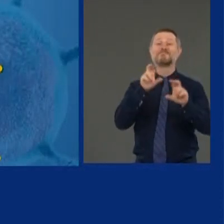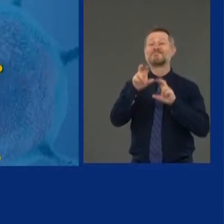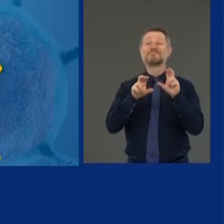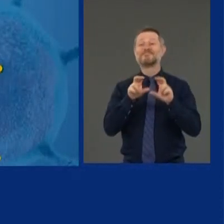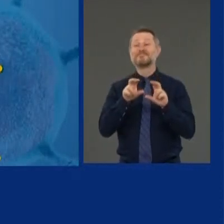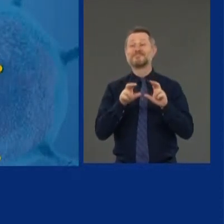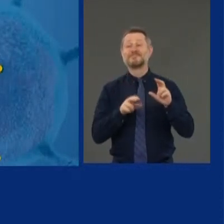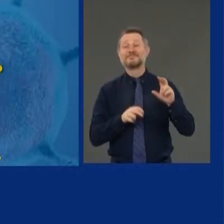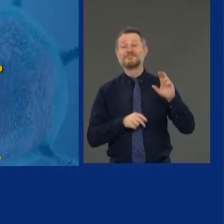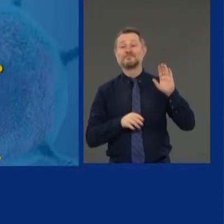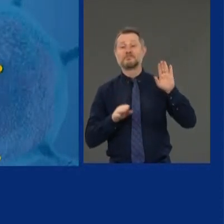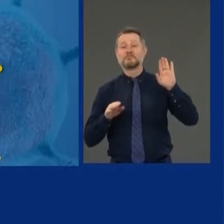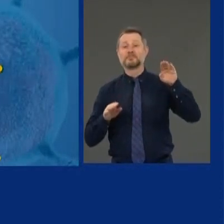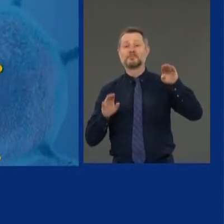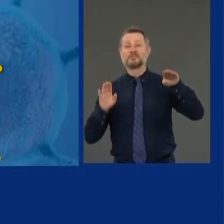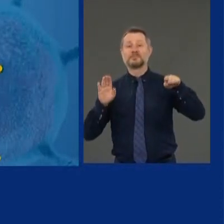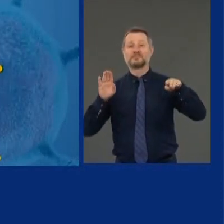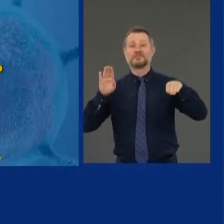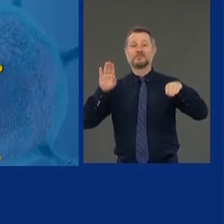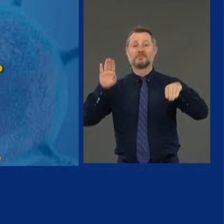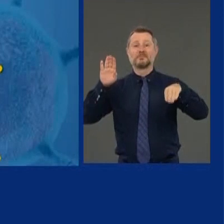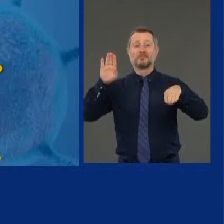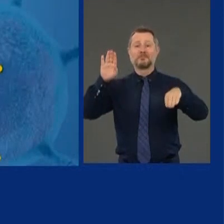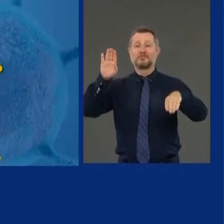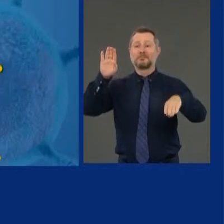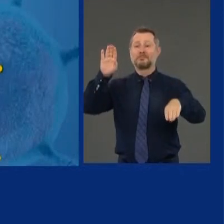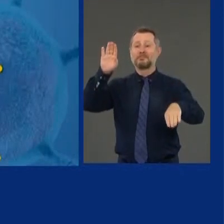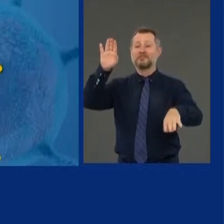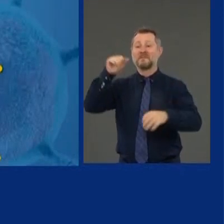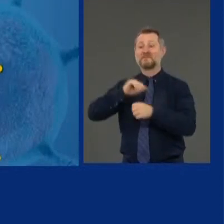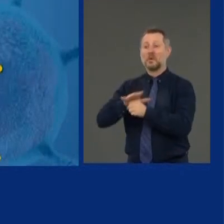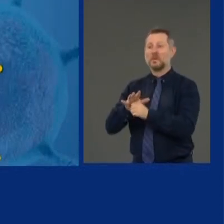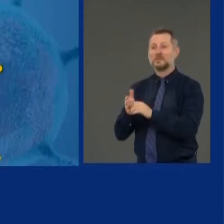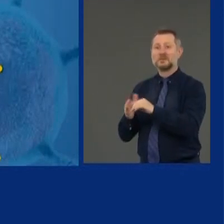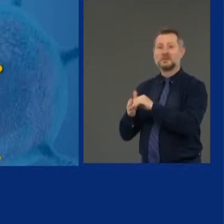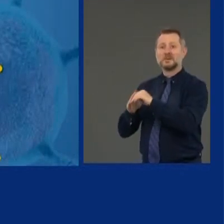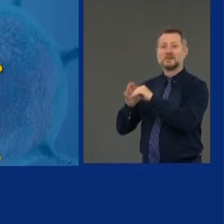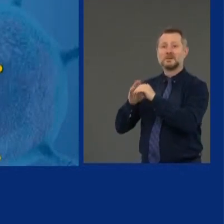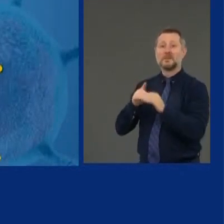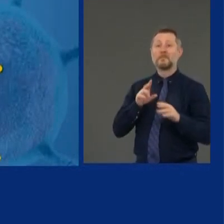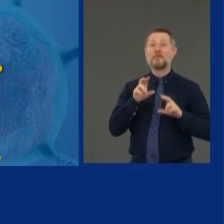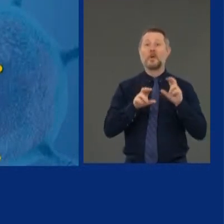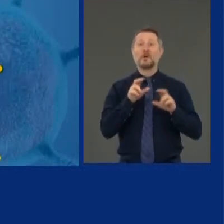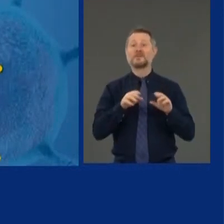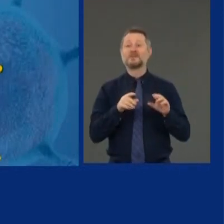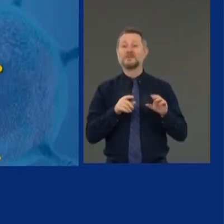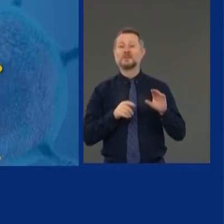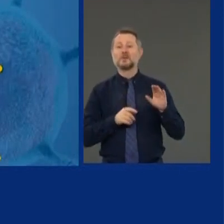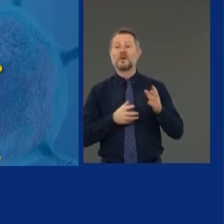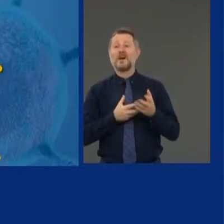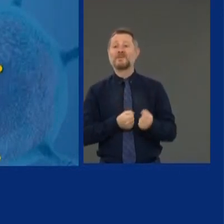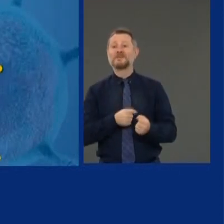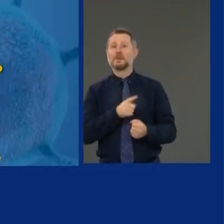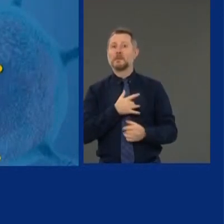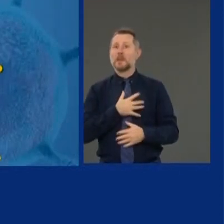FINANCIAL MARKETS GO DOWN.